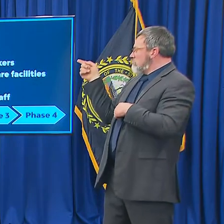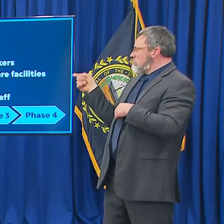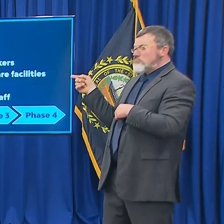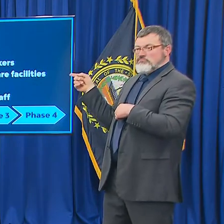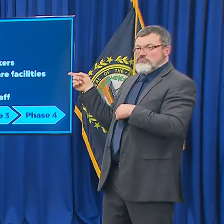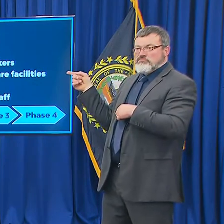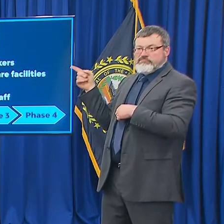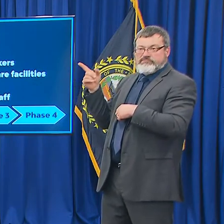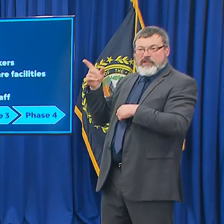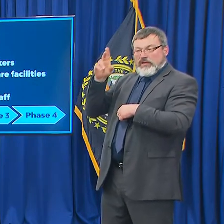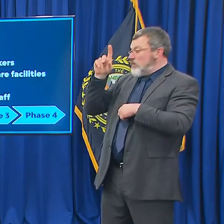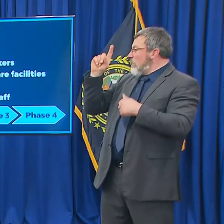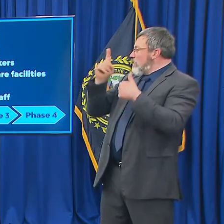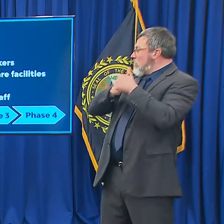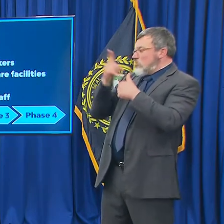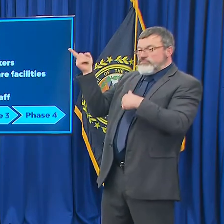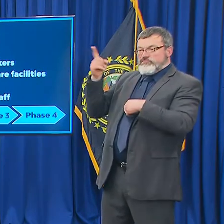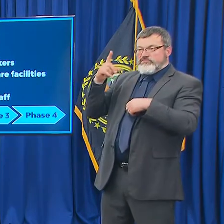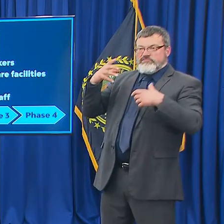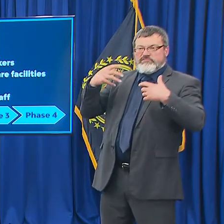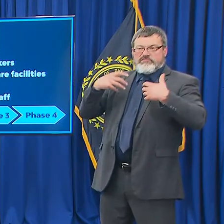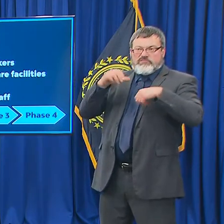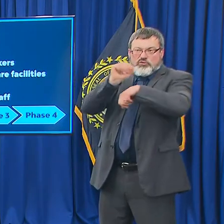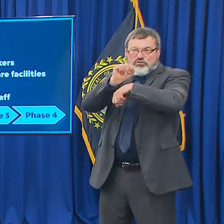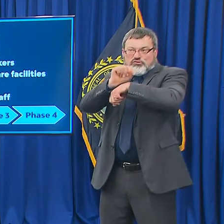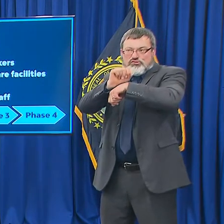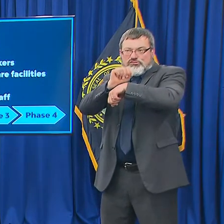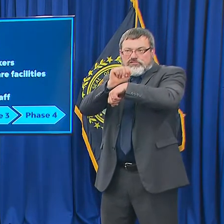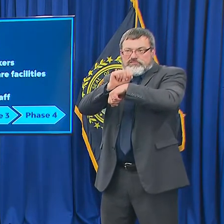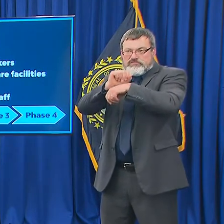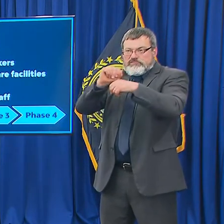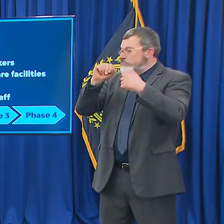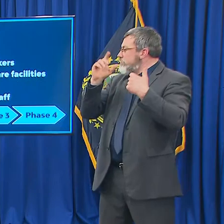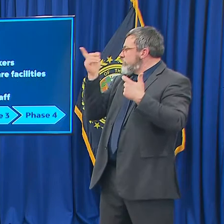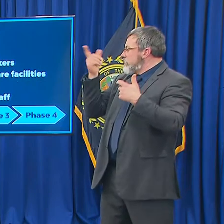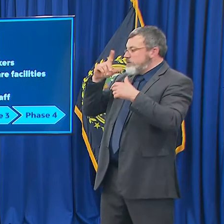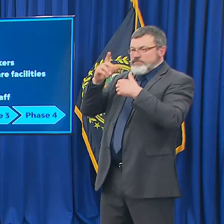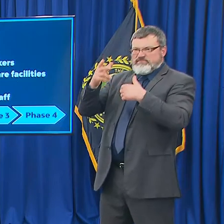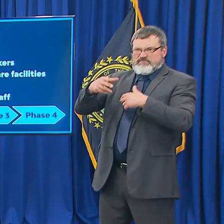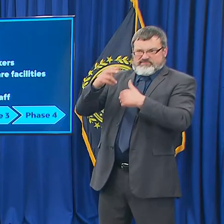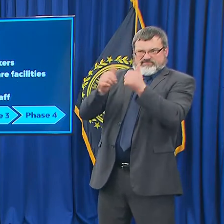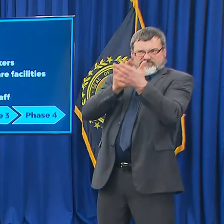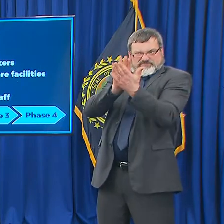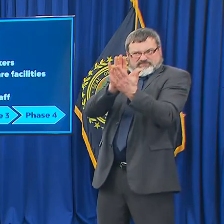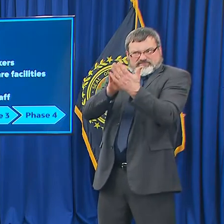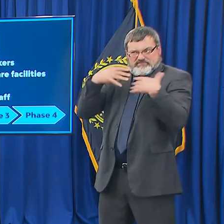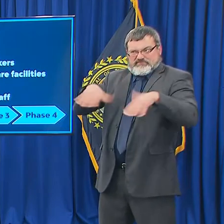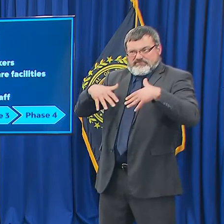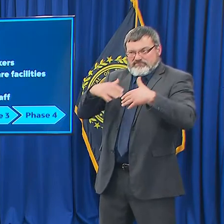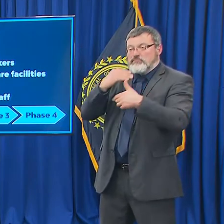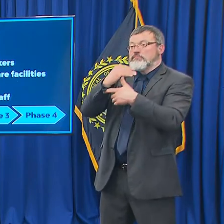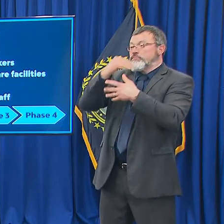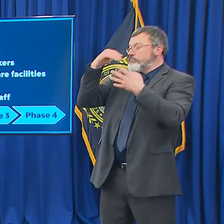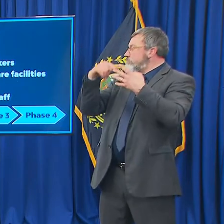That timeline is estimate, and it could be accelerated or potentially take longer once FDA approves the vaccines.